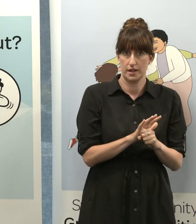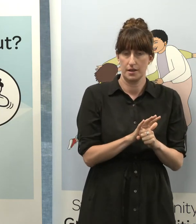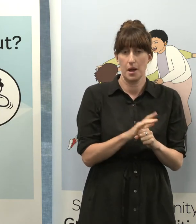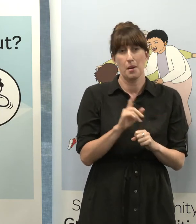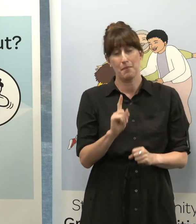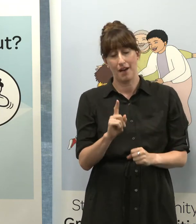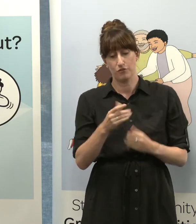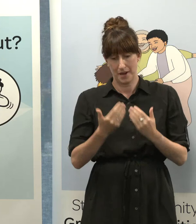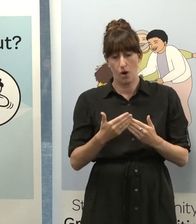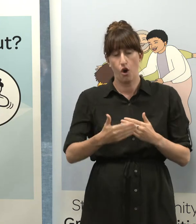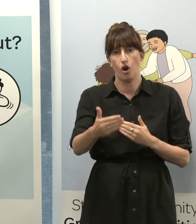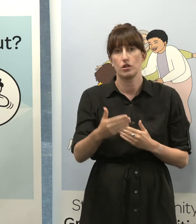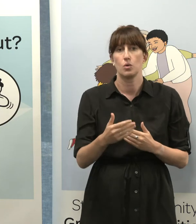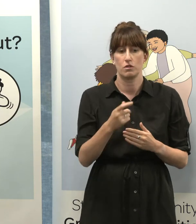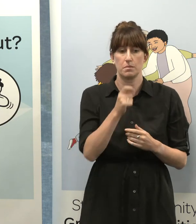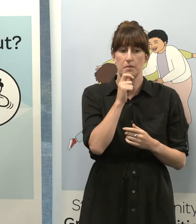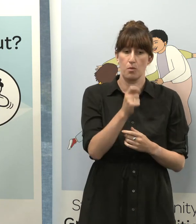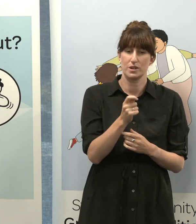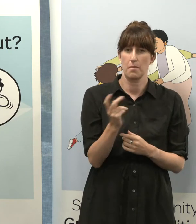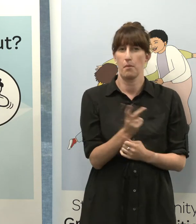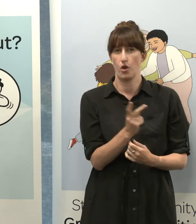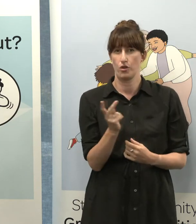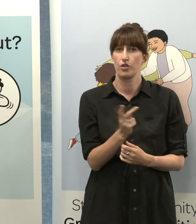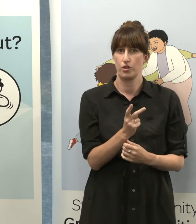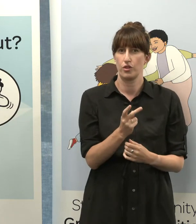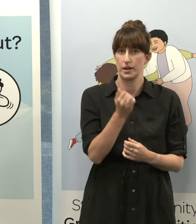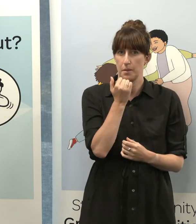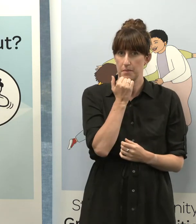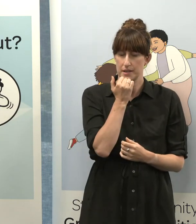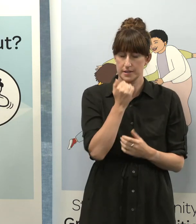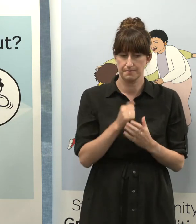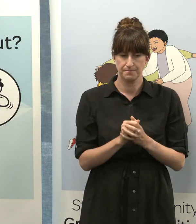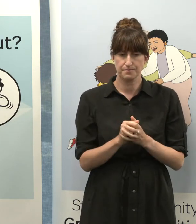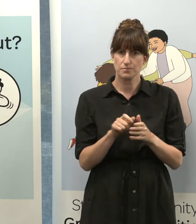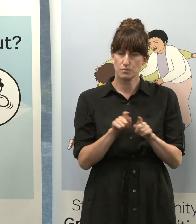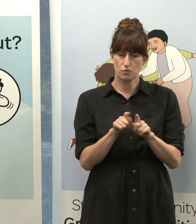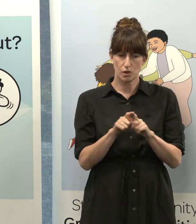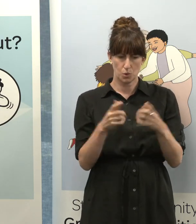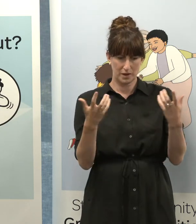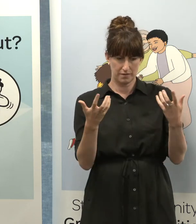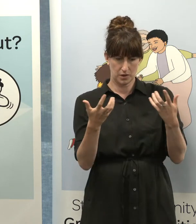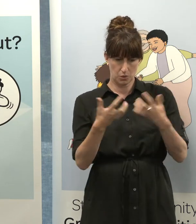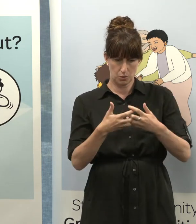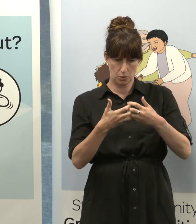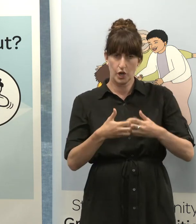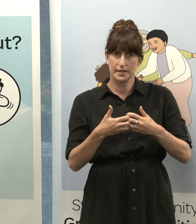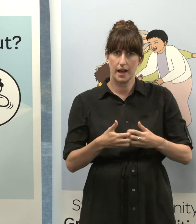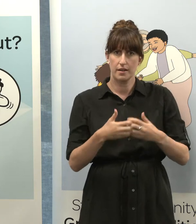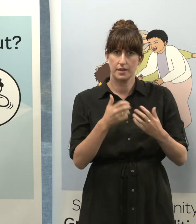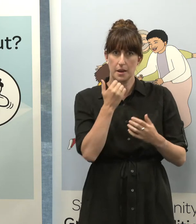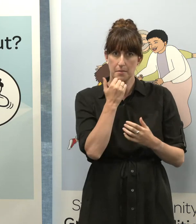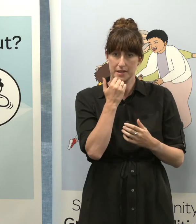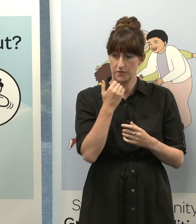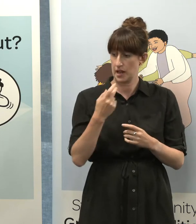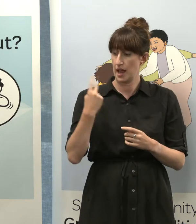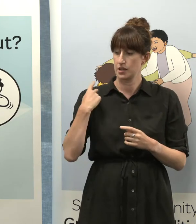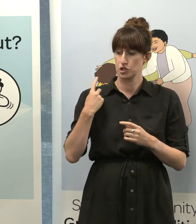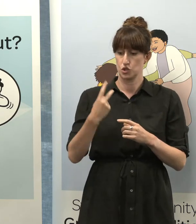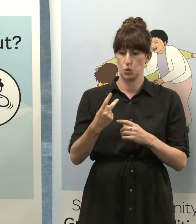who has died within 28 days of a COVID diagnosis. But from now, we will be reporting both numbers.